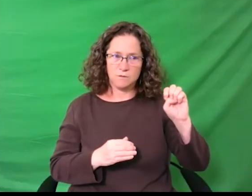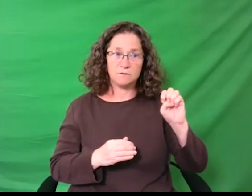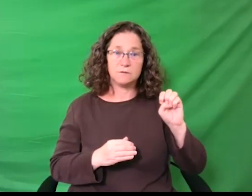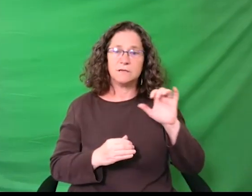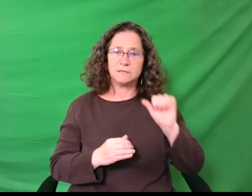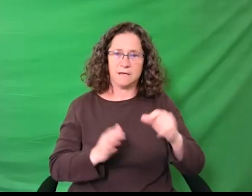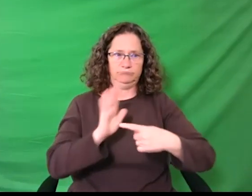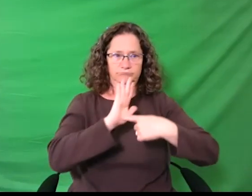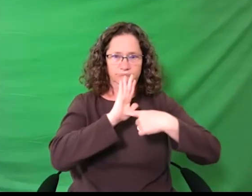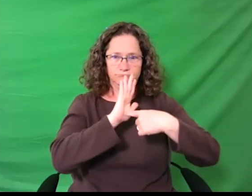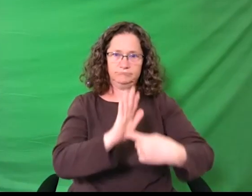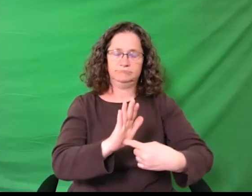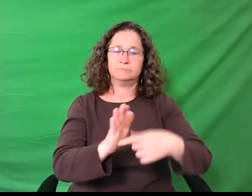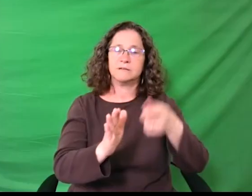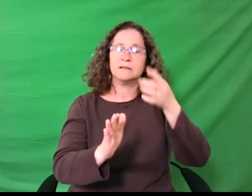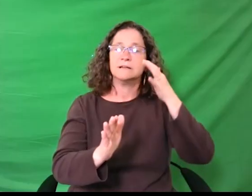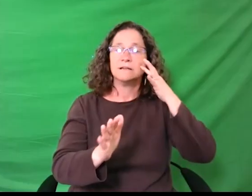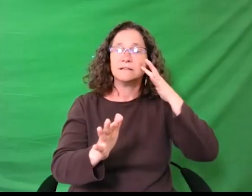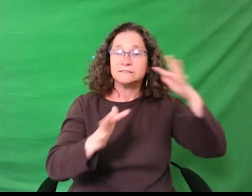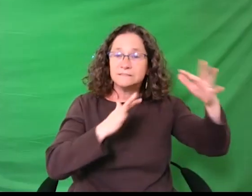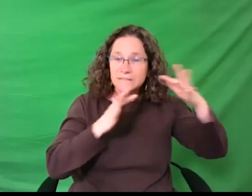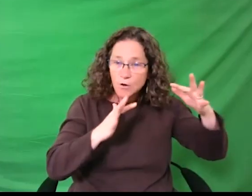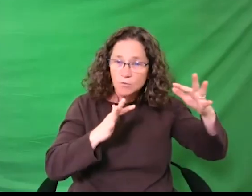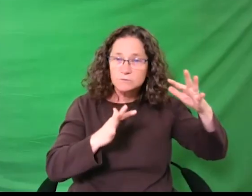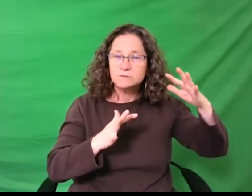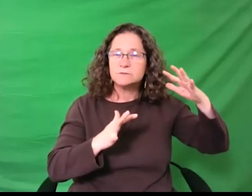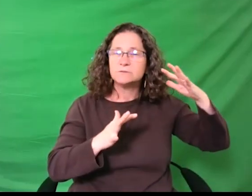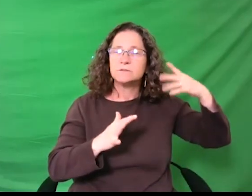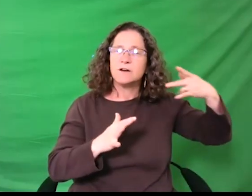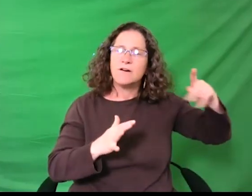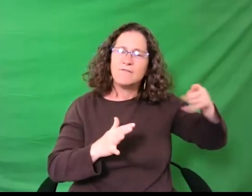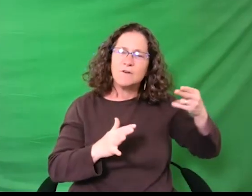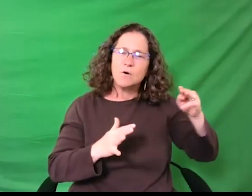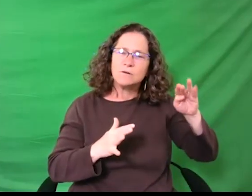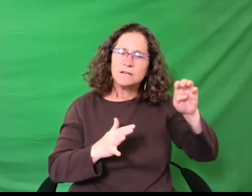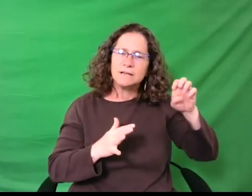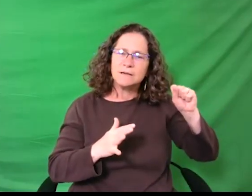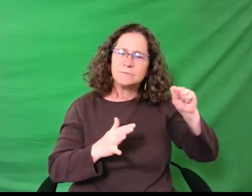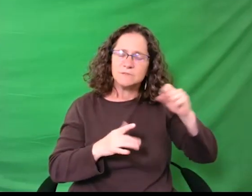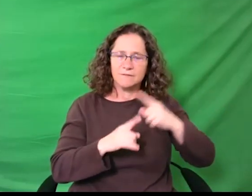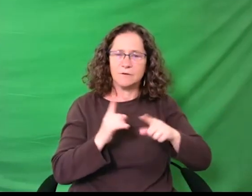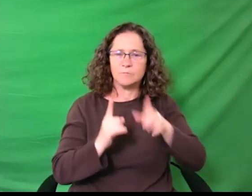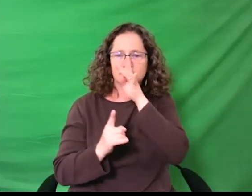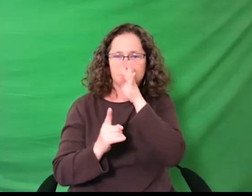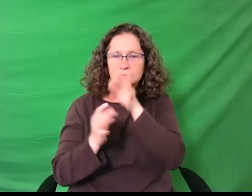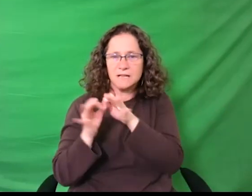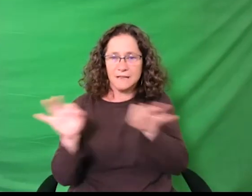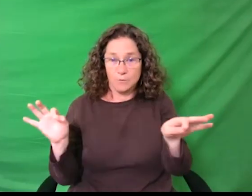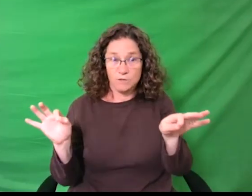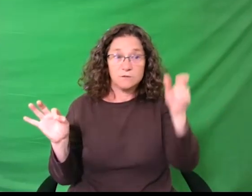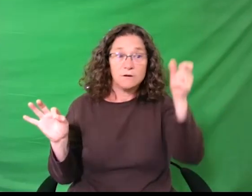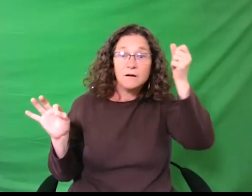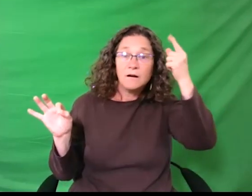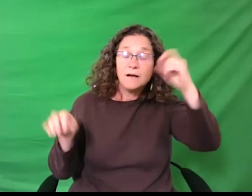the sounds or phonemes of traditionally spoken language. There are 44 phonemes in English.